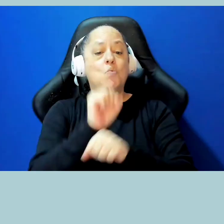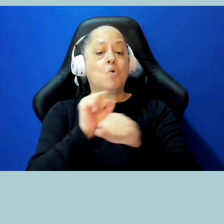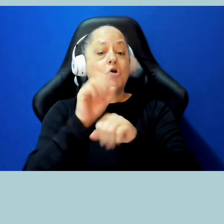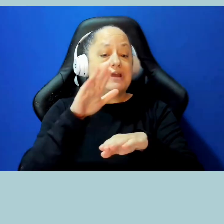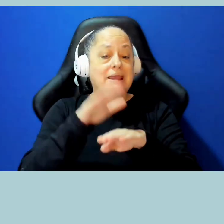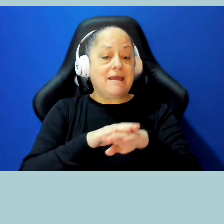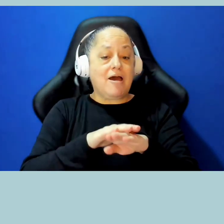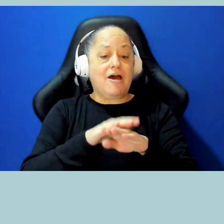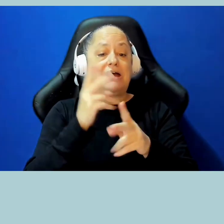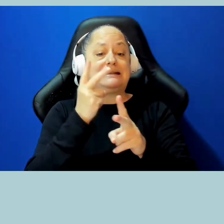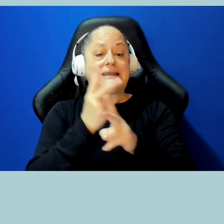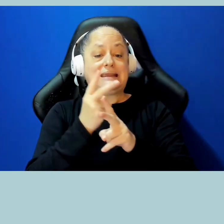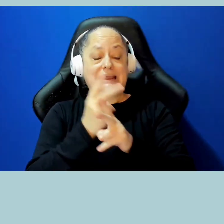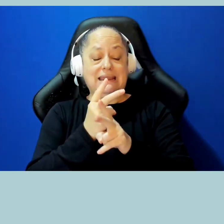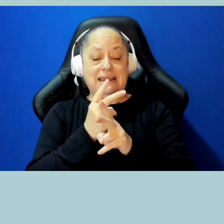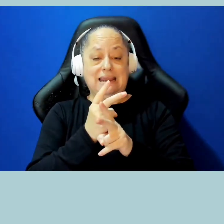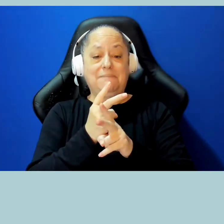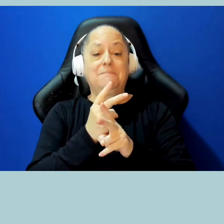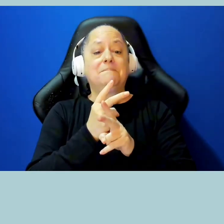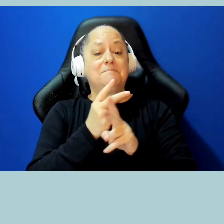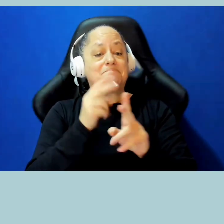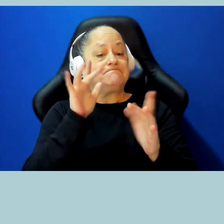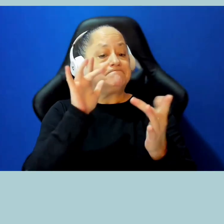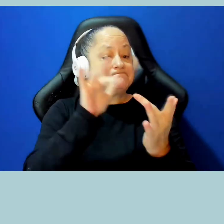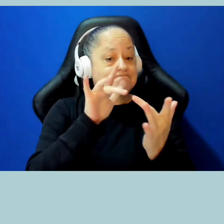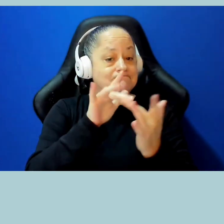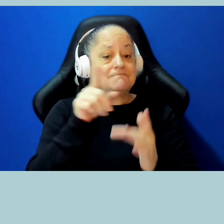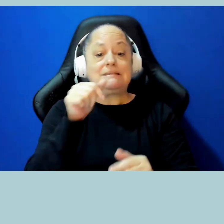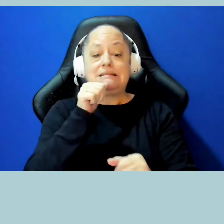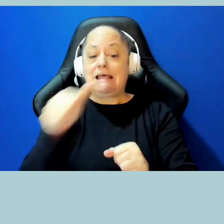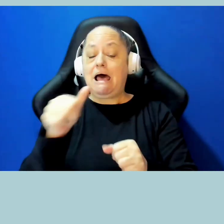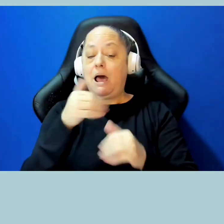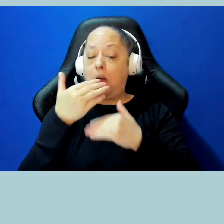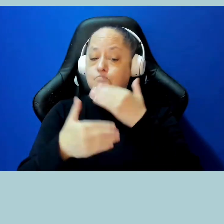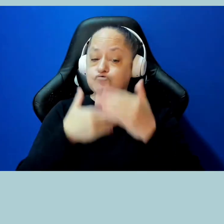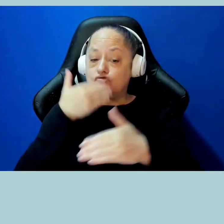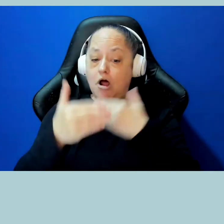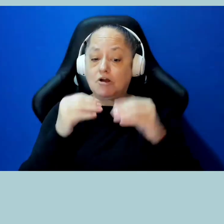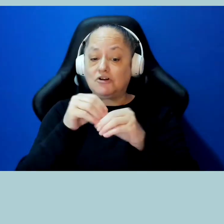honest, and if you feel like we're not making sufficient progress in that area, let us know, but it is most